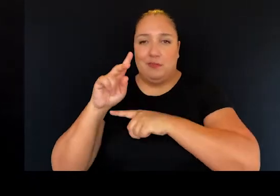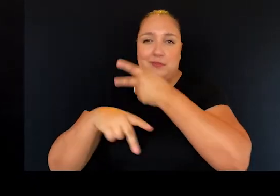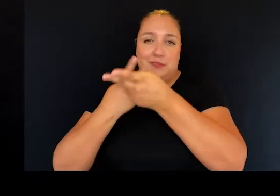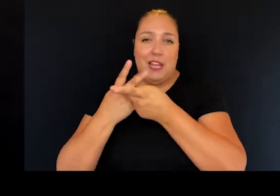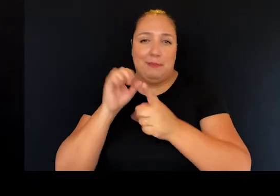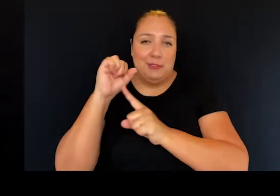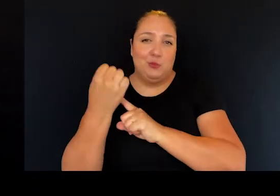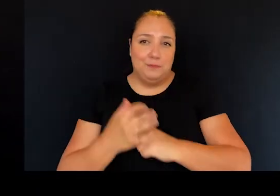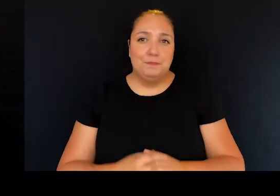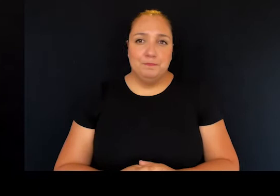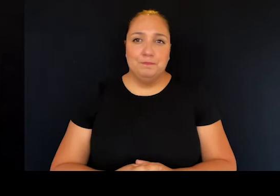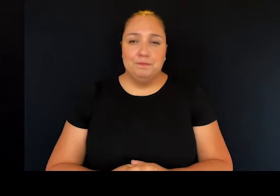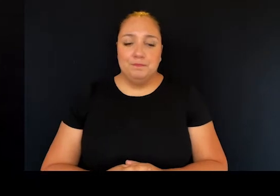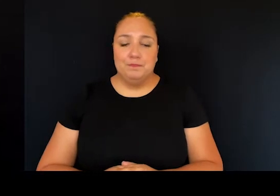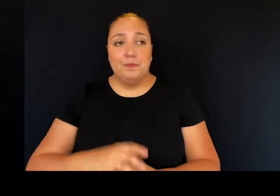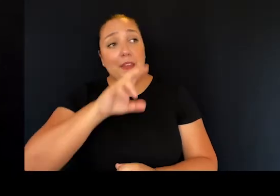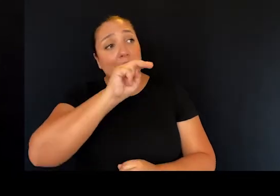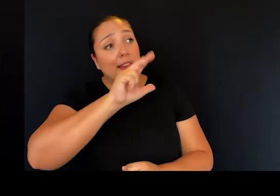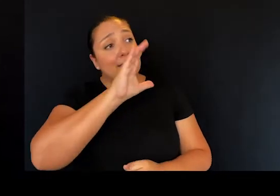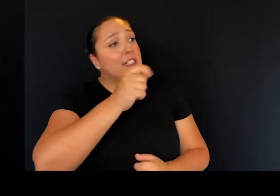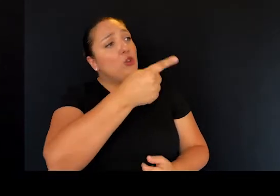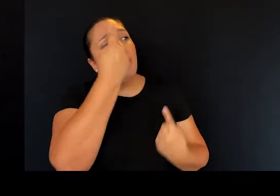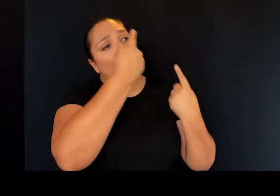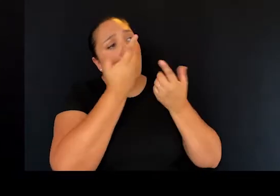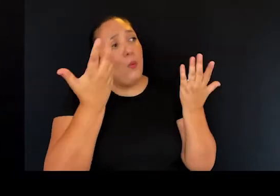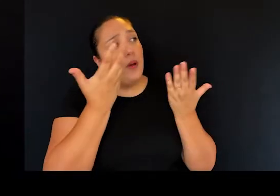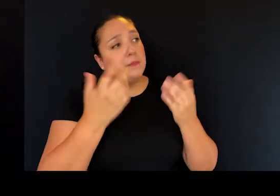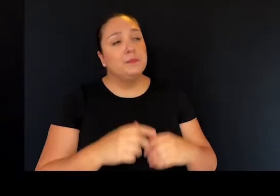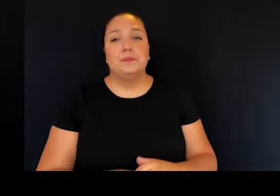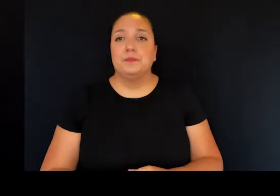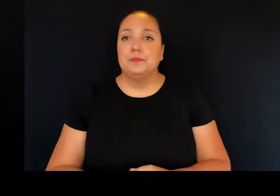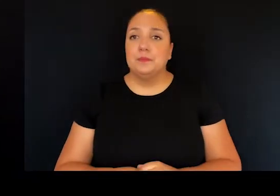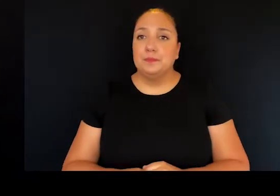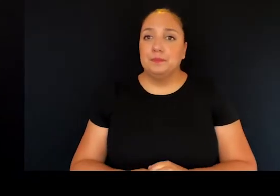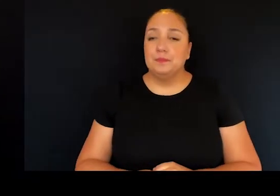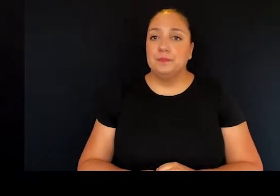Nancy, what are your thoughts? I definitely agree a lot with Erica.